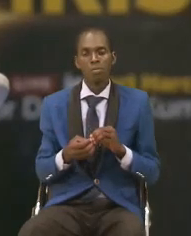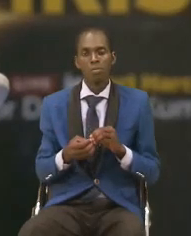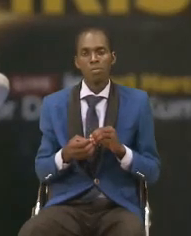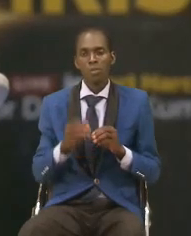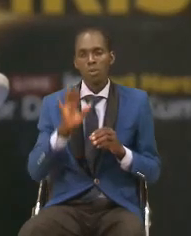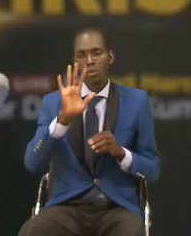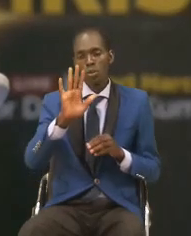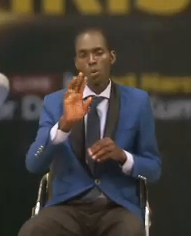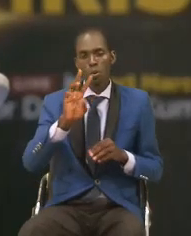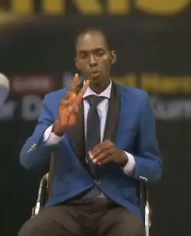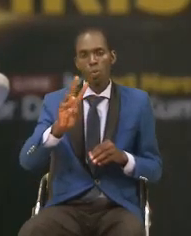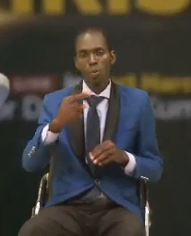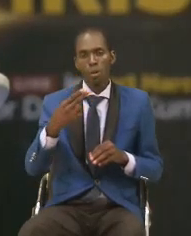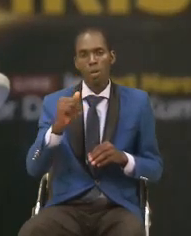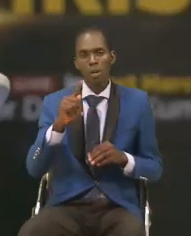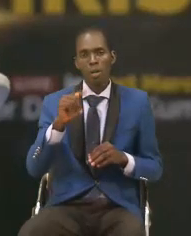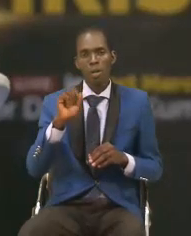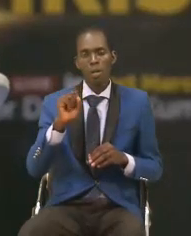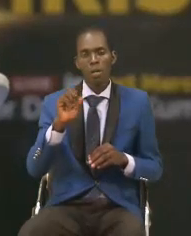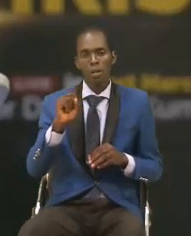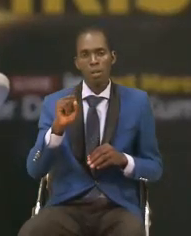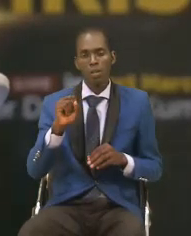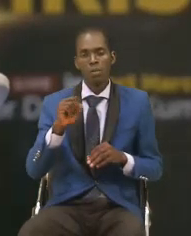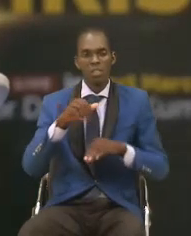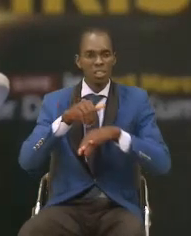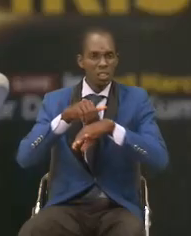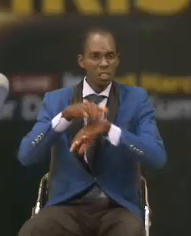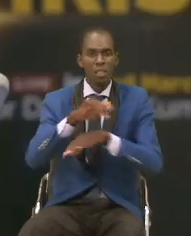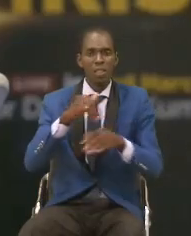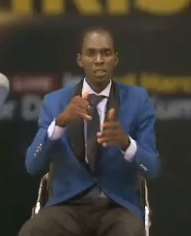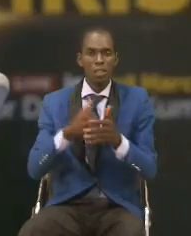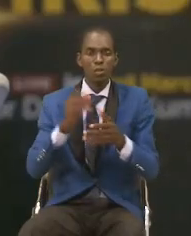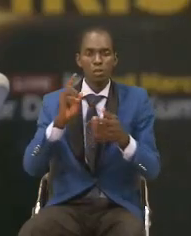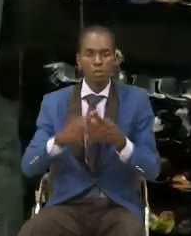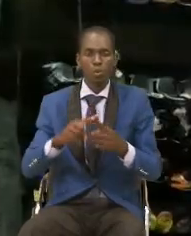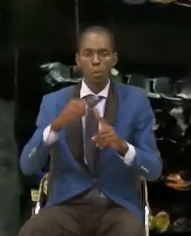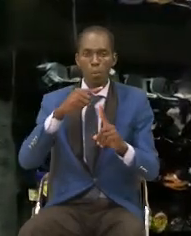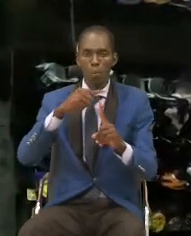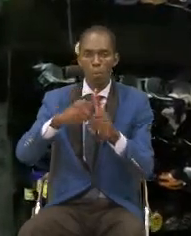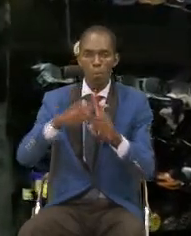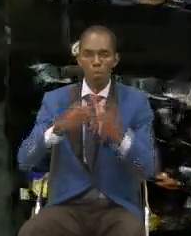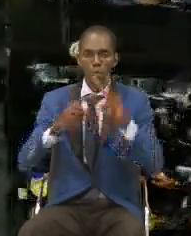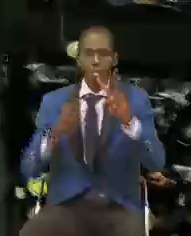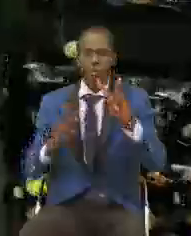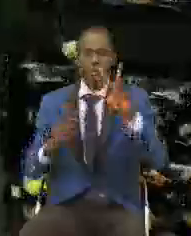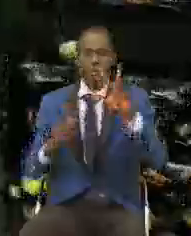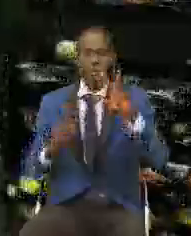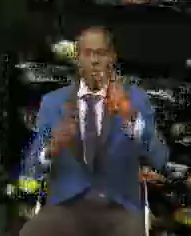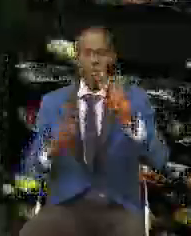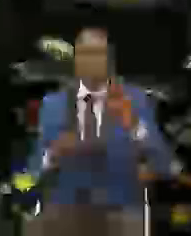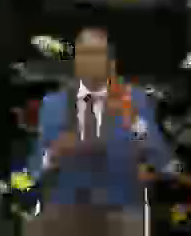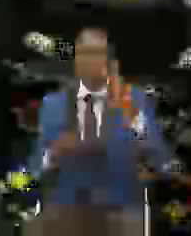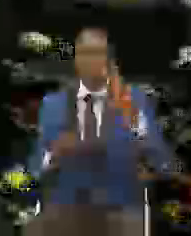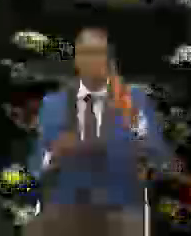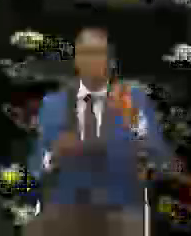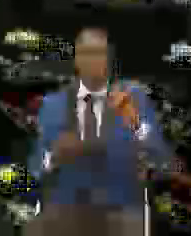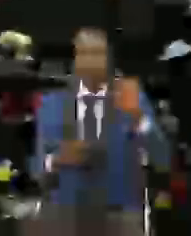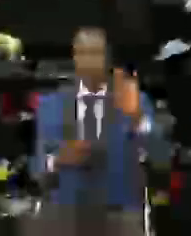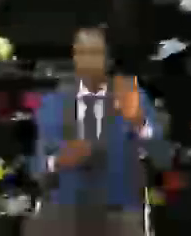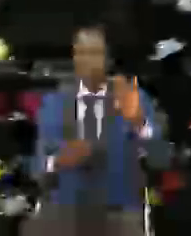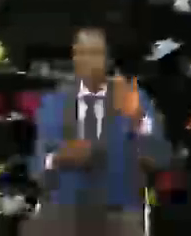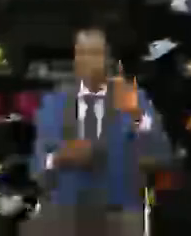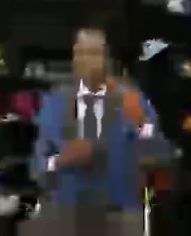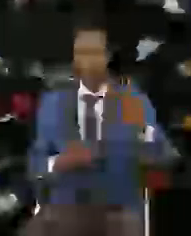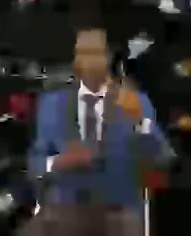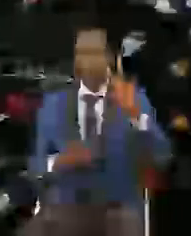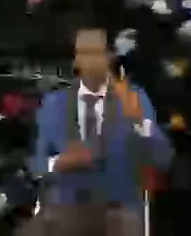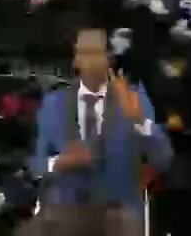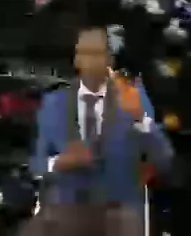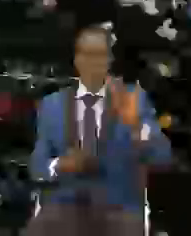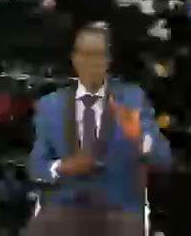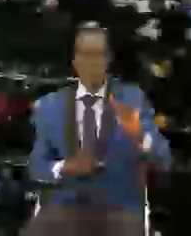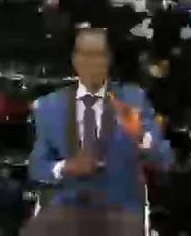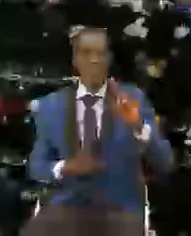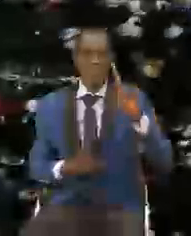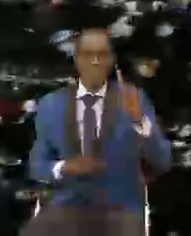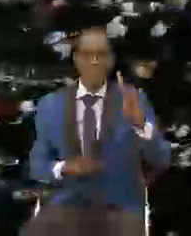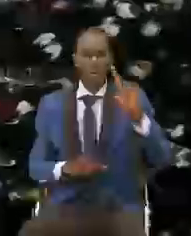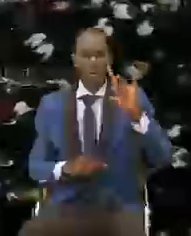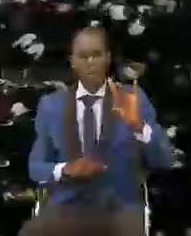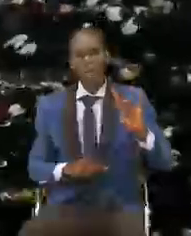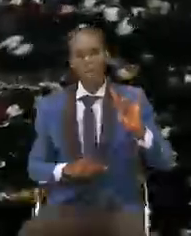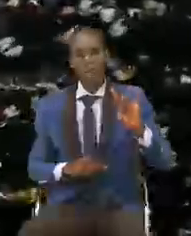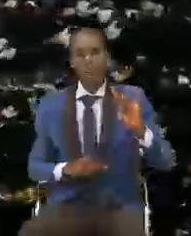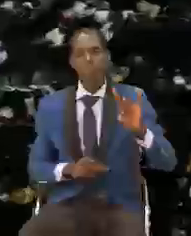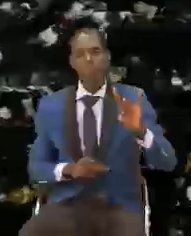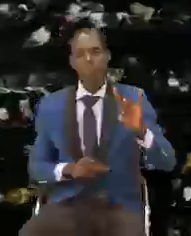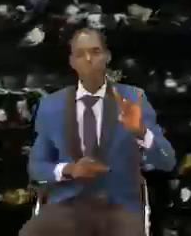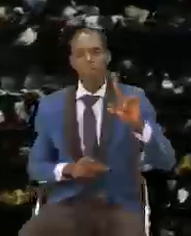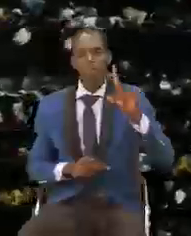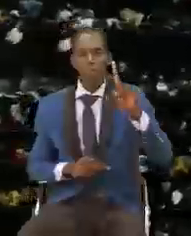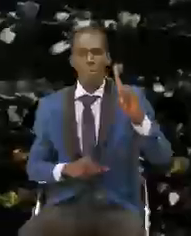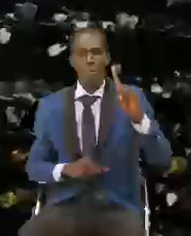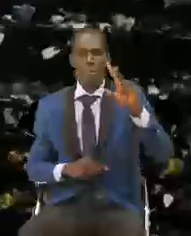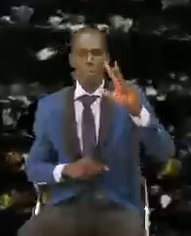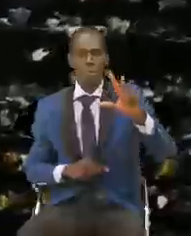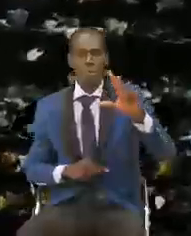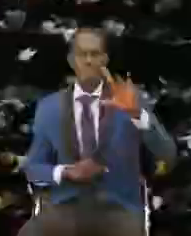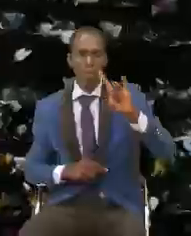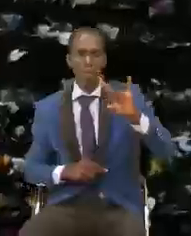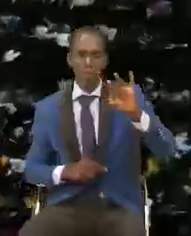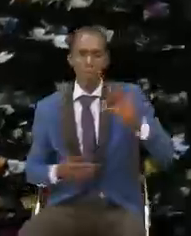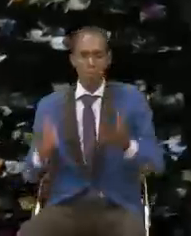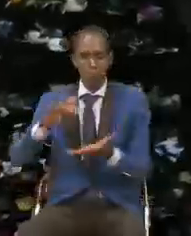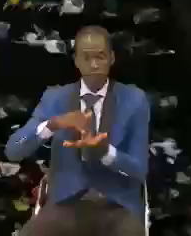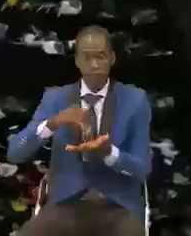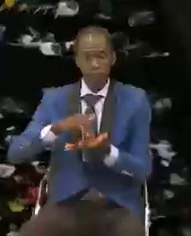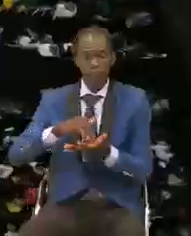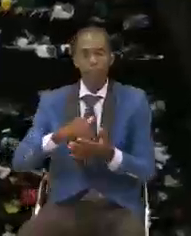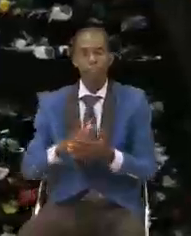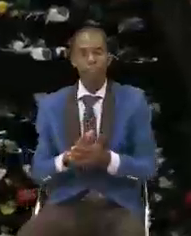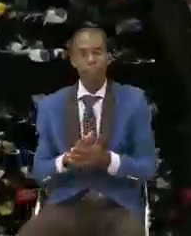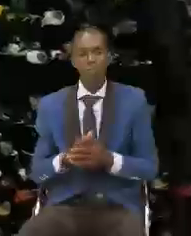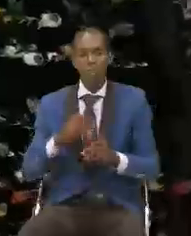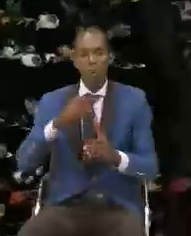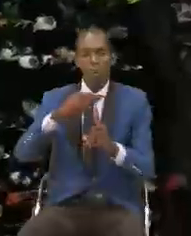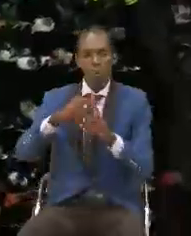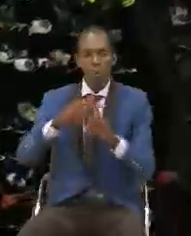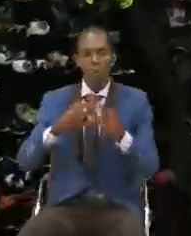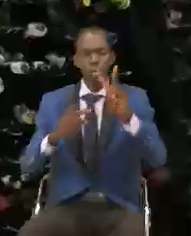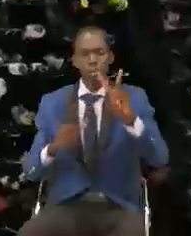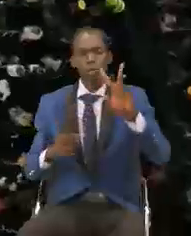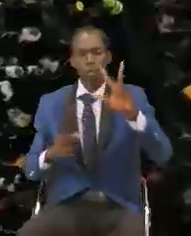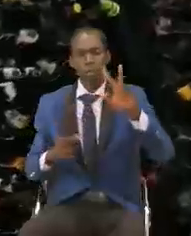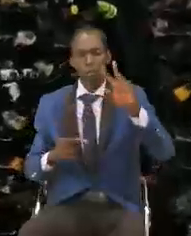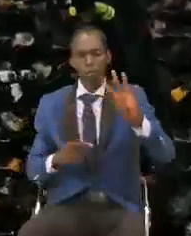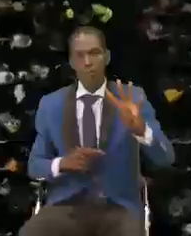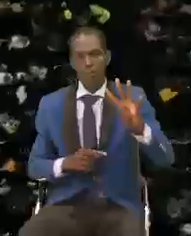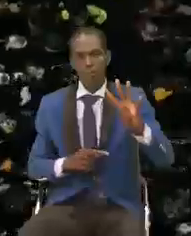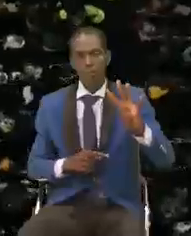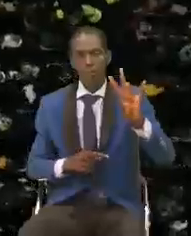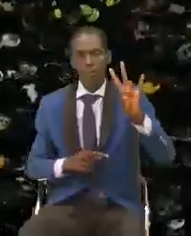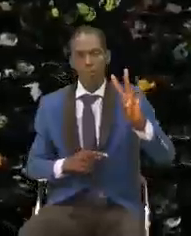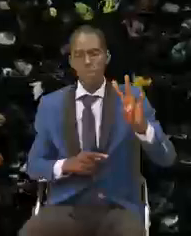via sms or whatsapp to plus 234 709 278 one eight one three eight nine i repeat plus